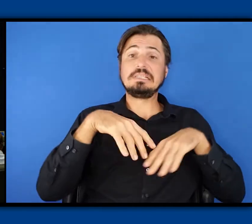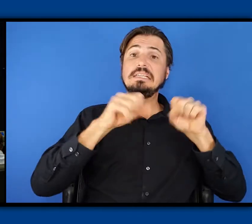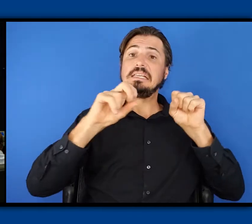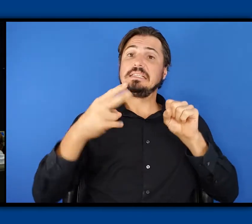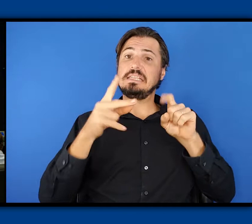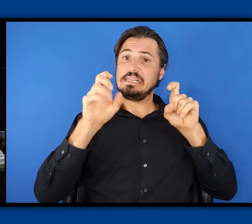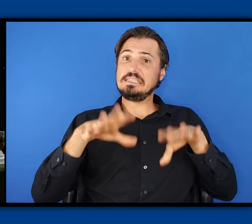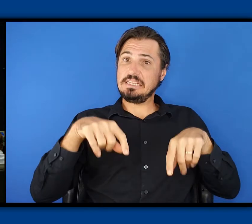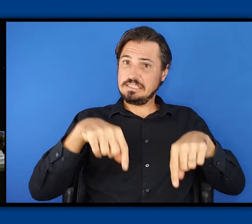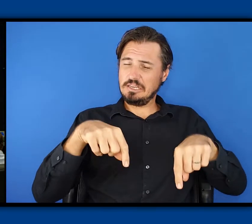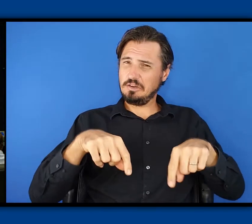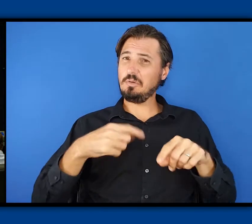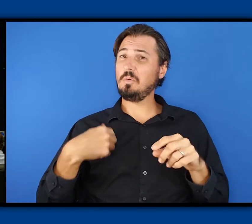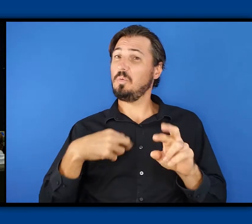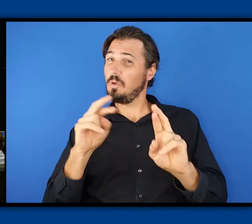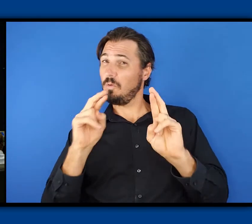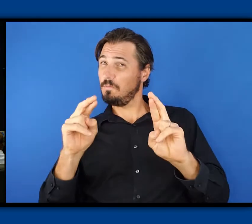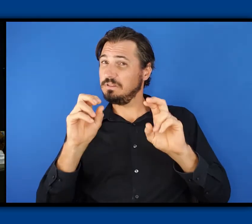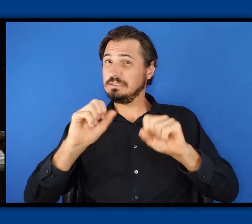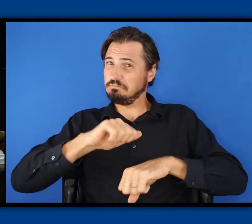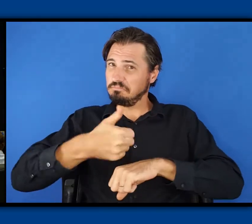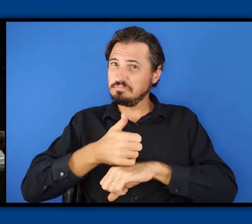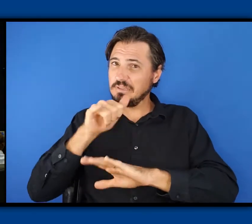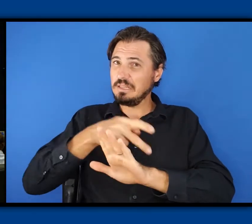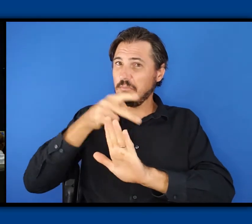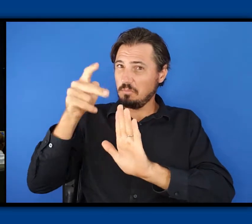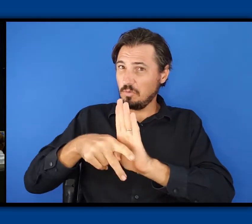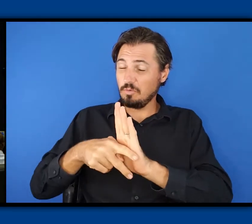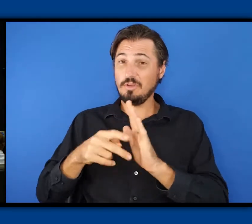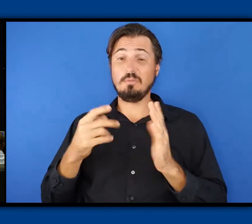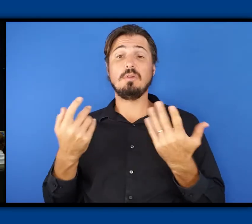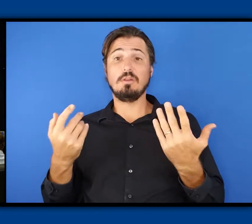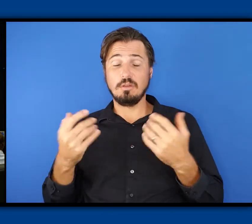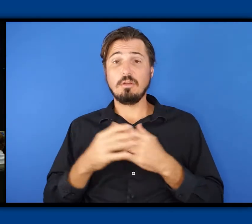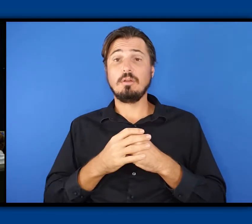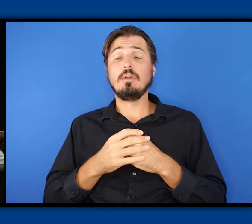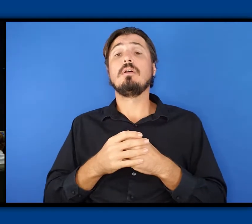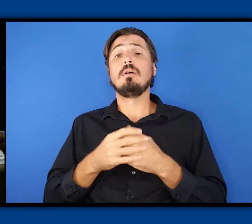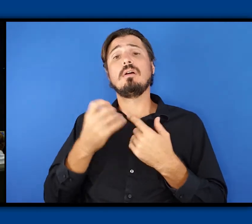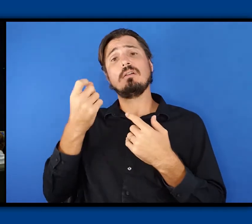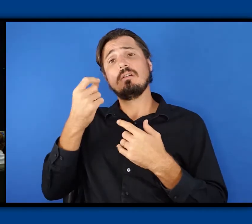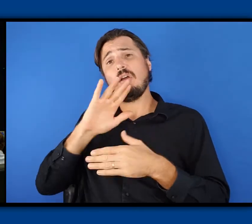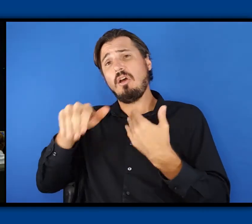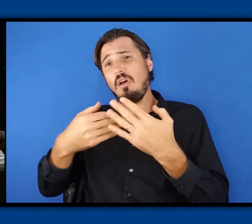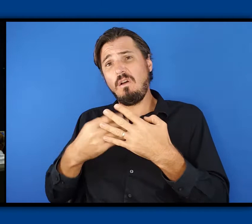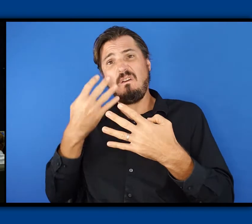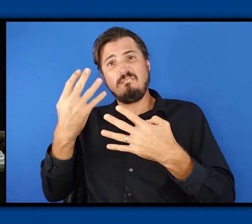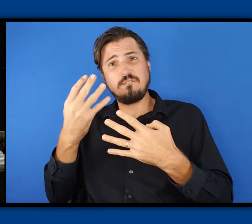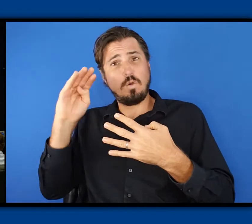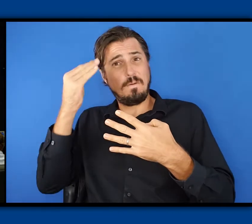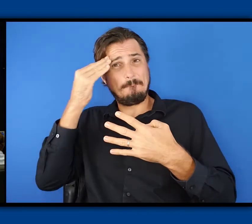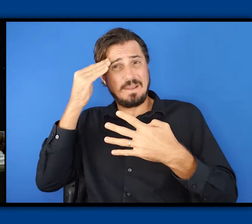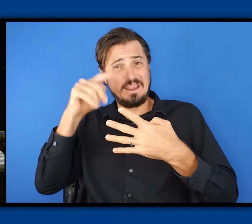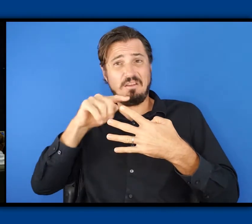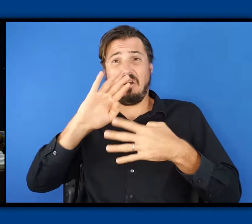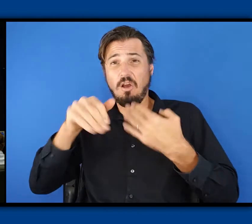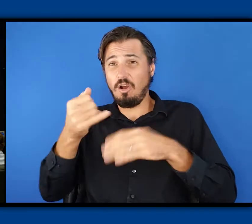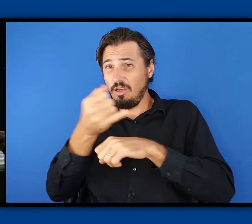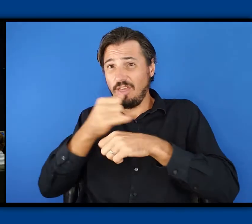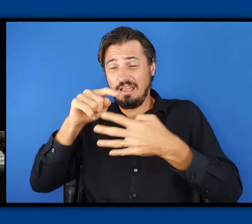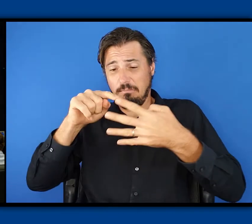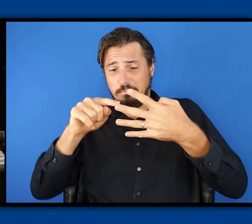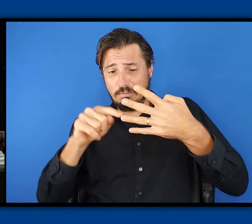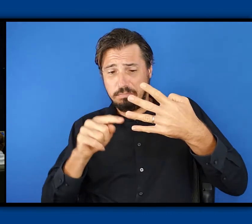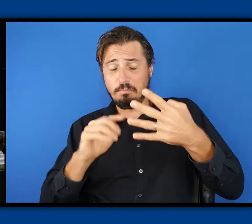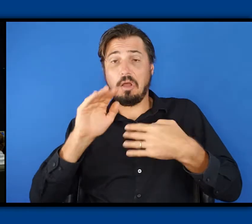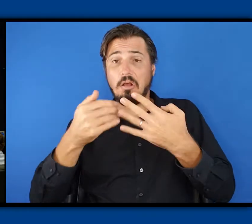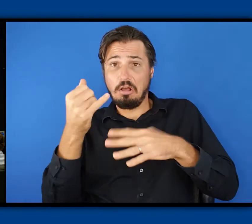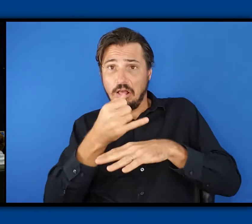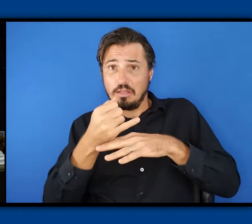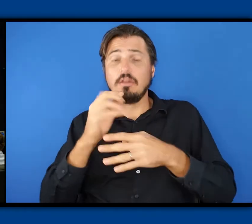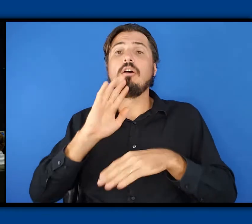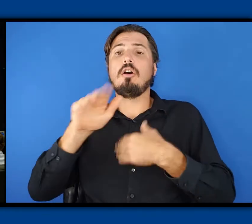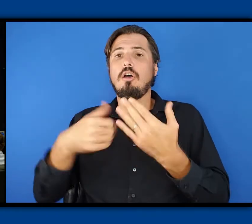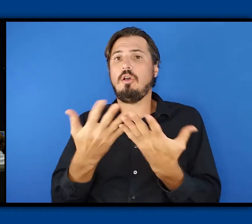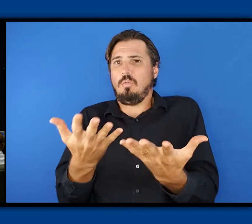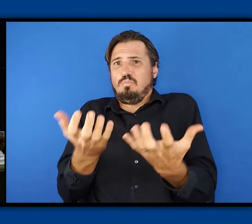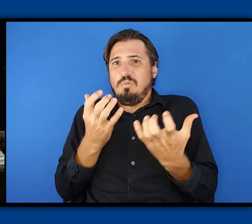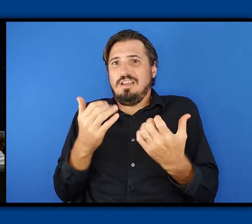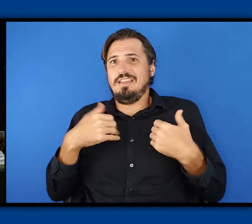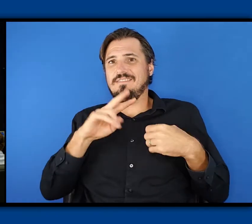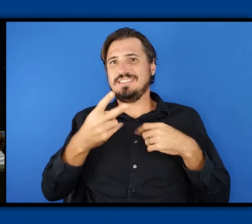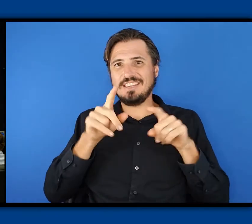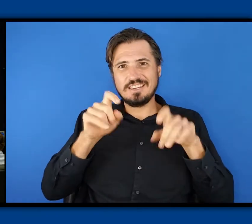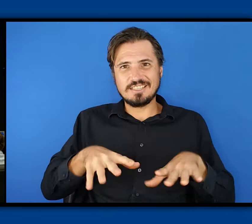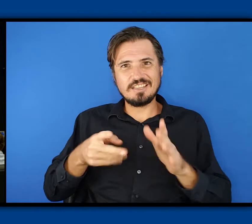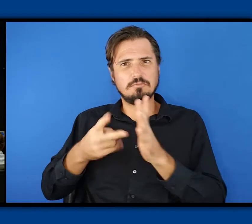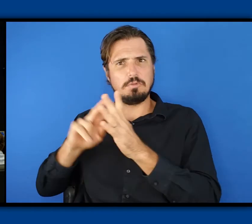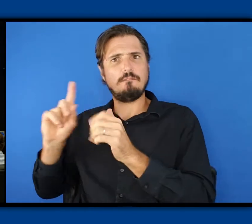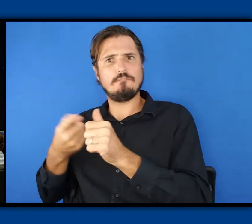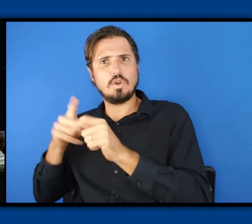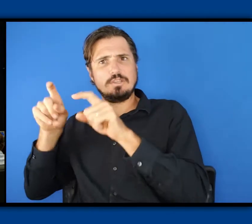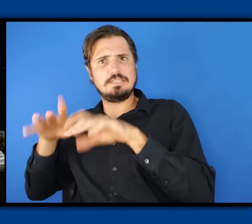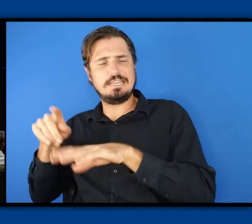As of today, all four of Hawai‘i’s mayor have agreed on a unified proposal to require that the Safe Travels program require all incoming transpac travelers to take a pre-travel test along with a